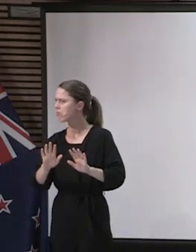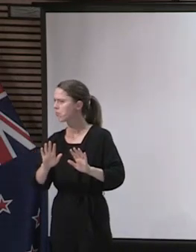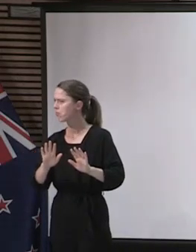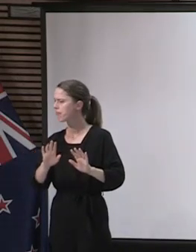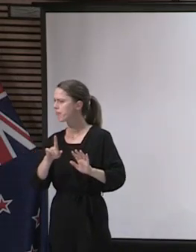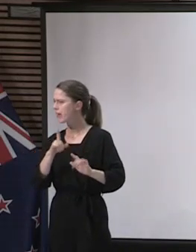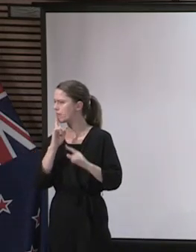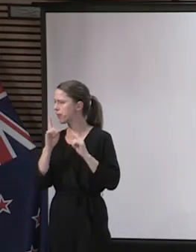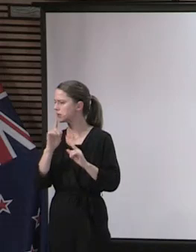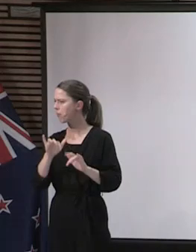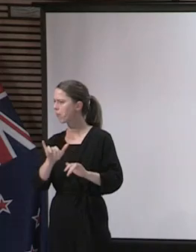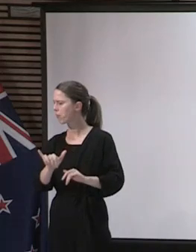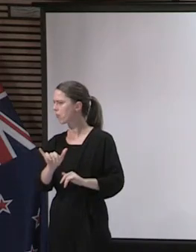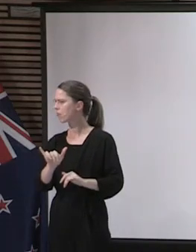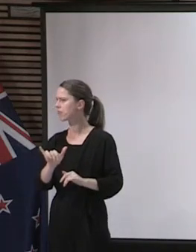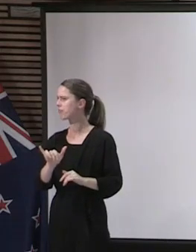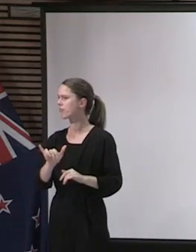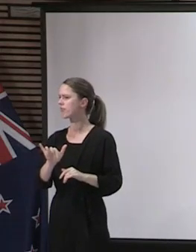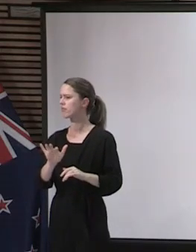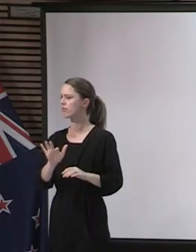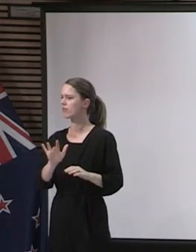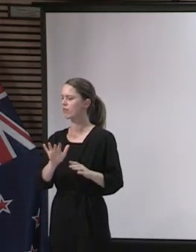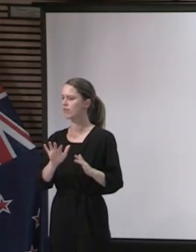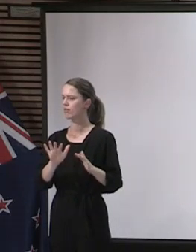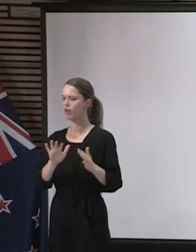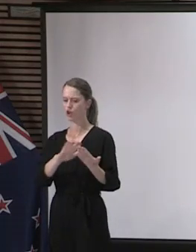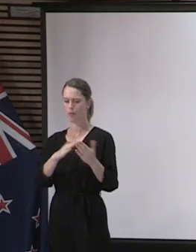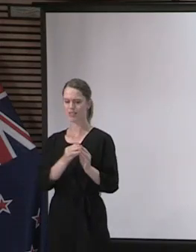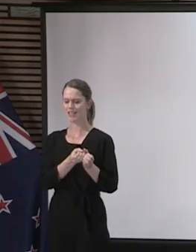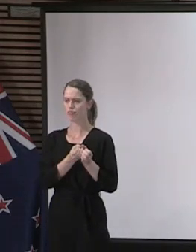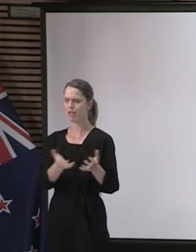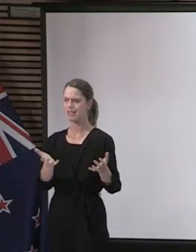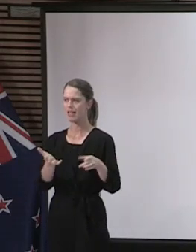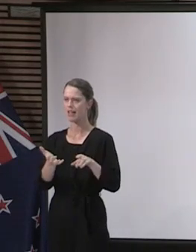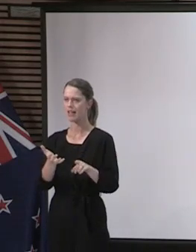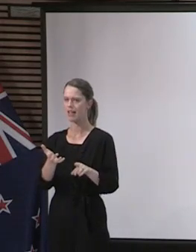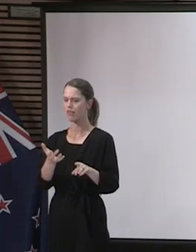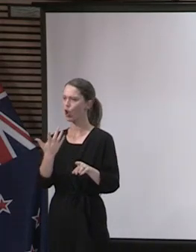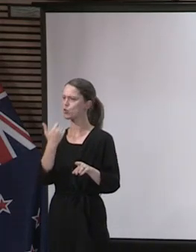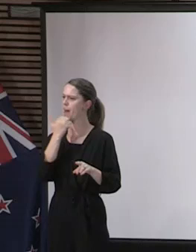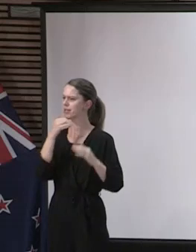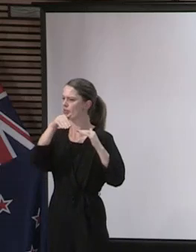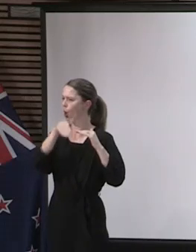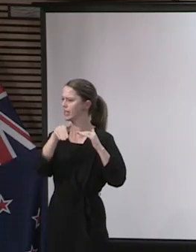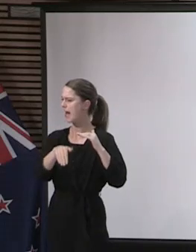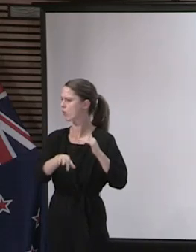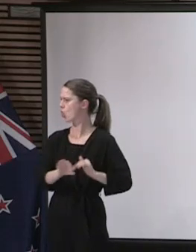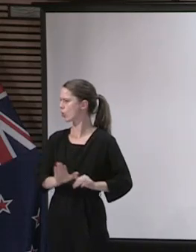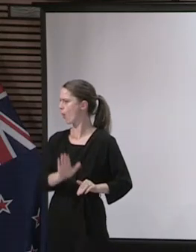I actually - the community - the